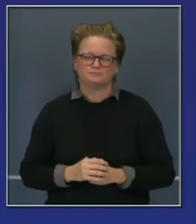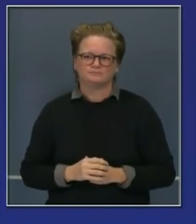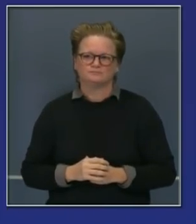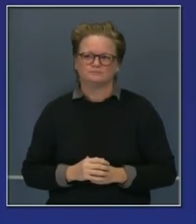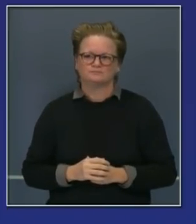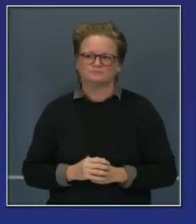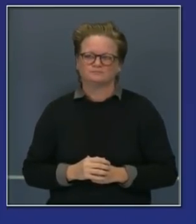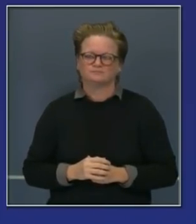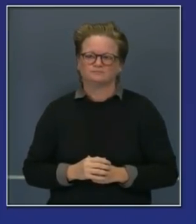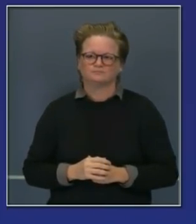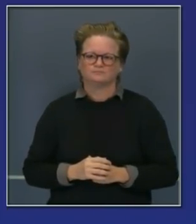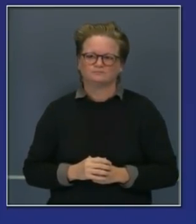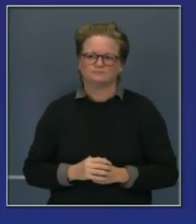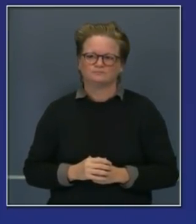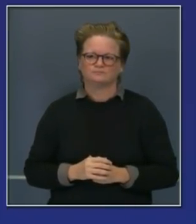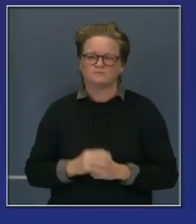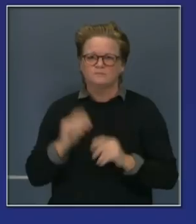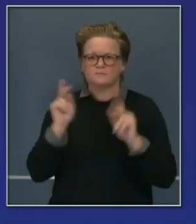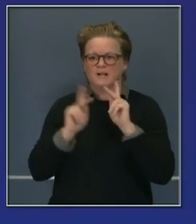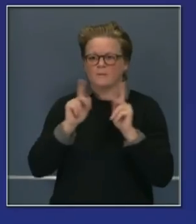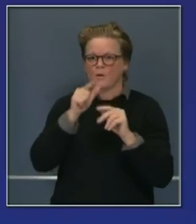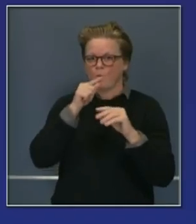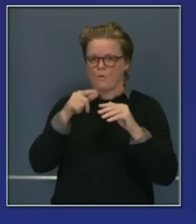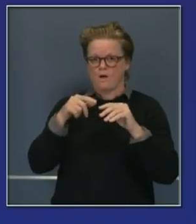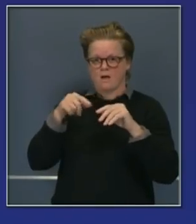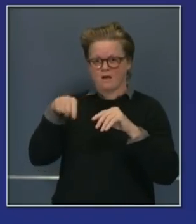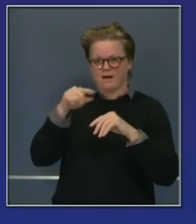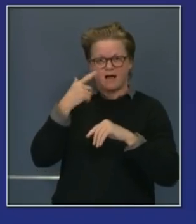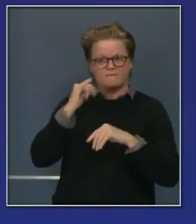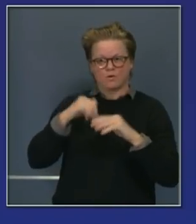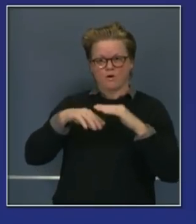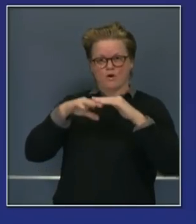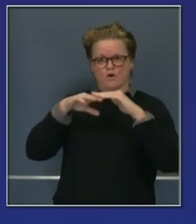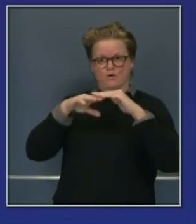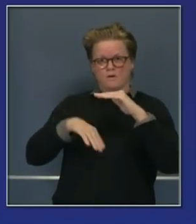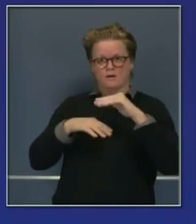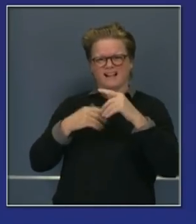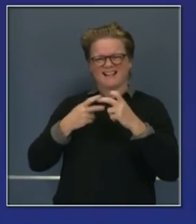MONTHLY BASIS. THE FIRST IN THE NATION TO HELP SUBSIDIZE THE COST RELATED TO THE AFFORDABLE CARE ACT. WE ALSO DEEPEN THESE SUBSIDIES